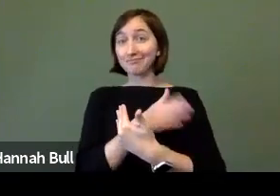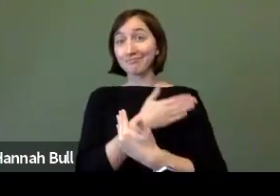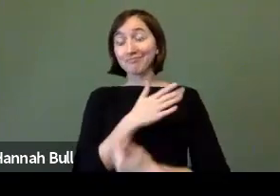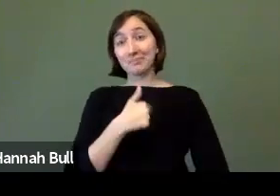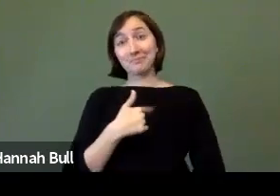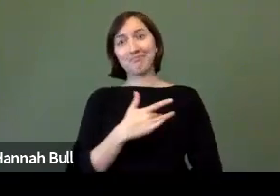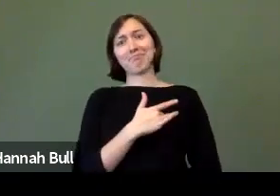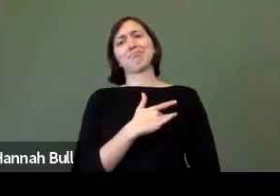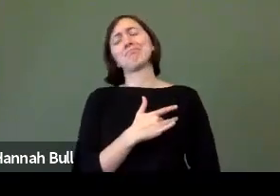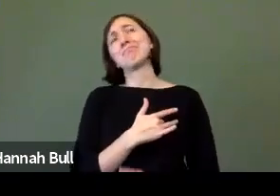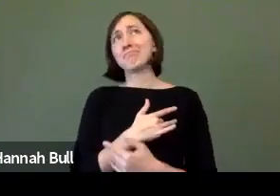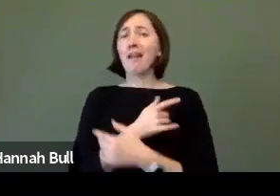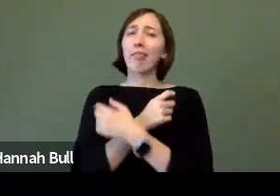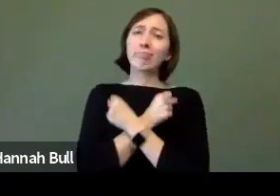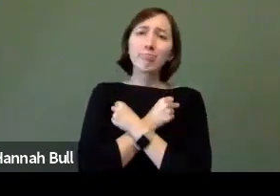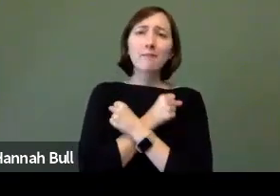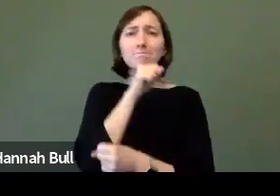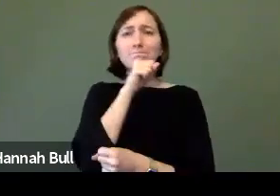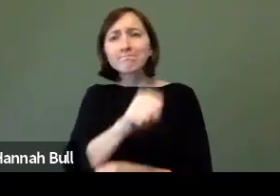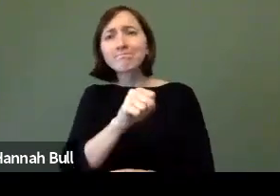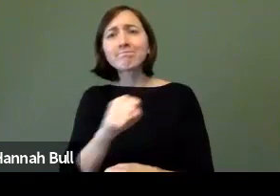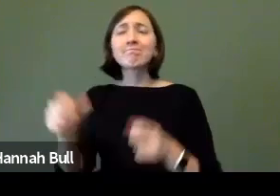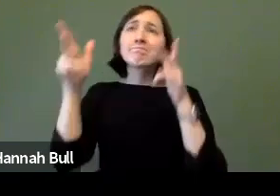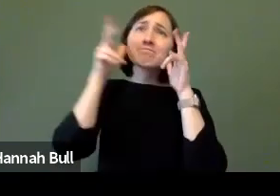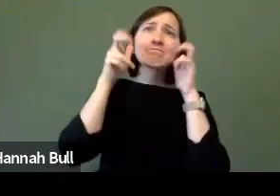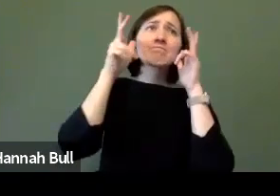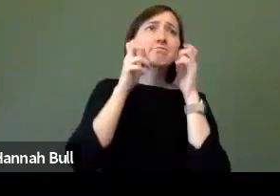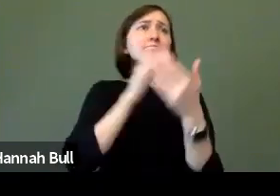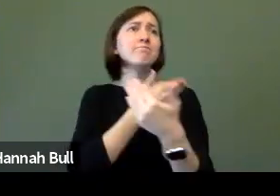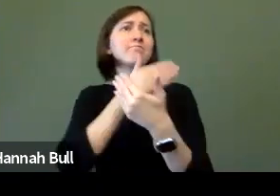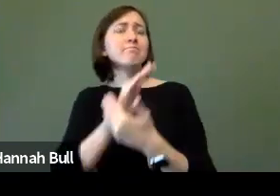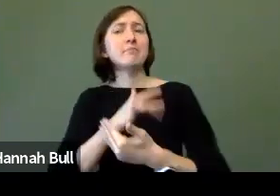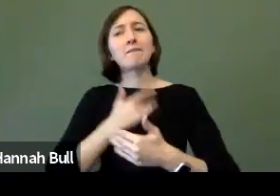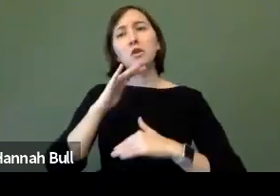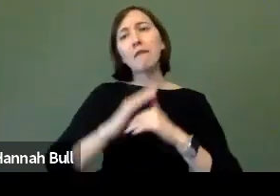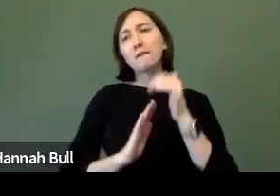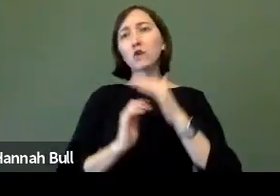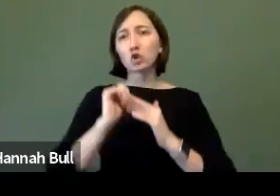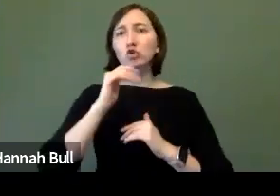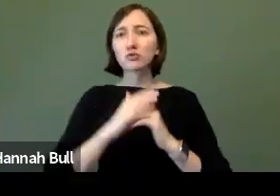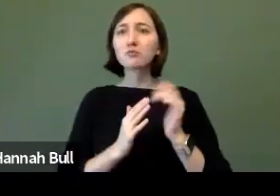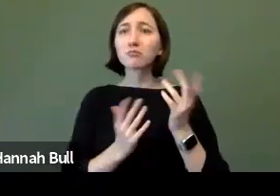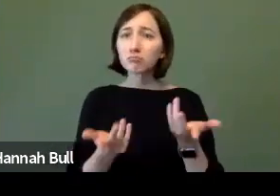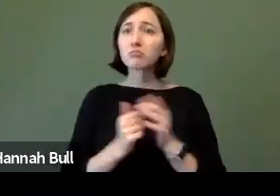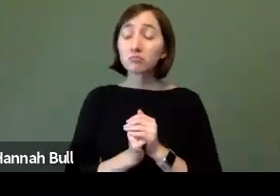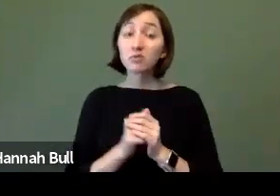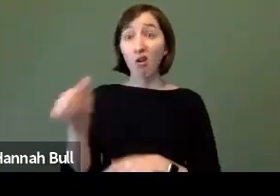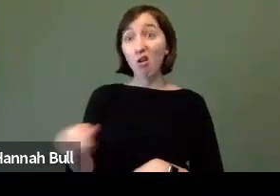I love music. It brings me a lot of comfort. There are other effects with music.